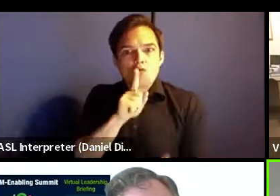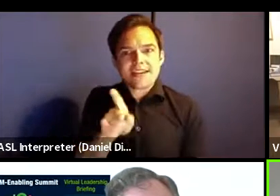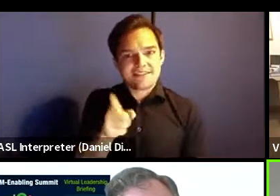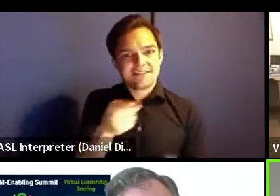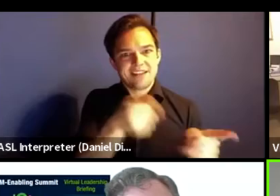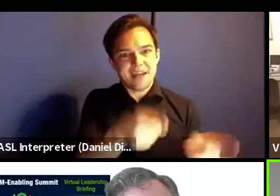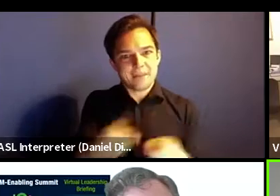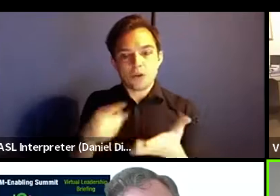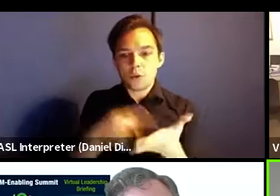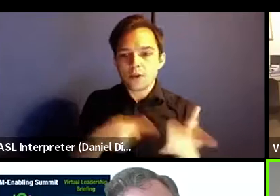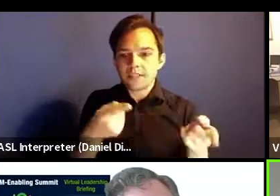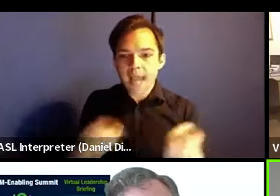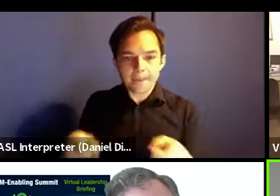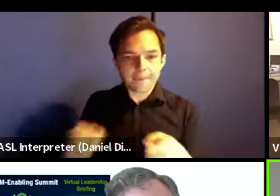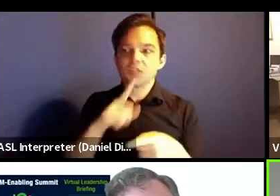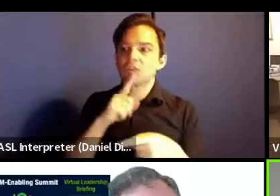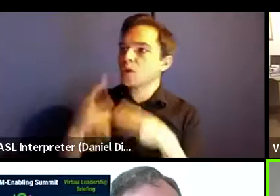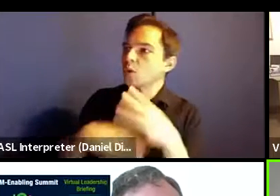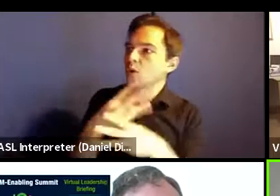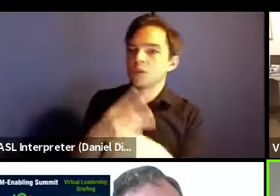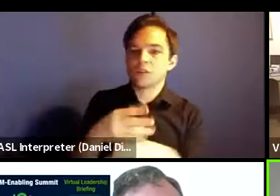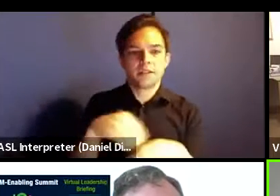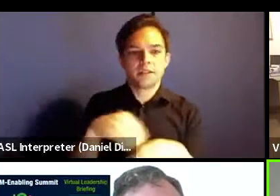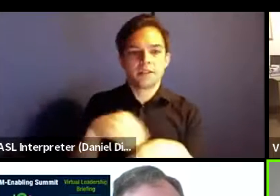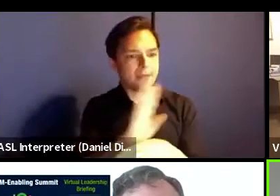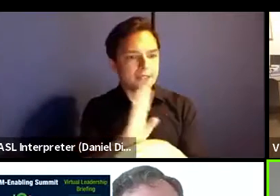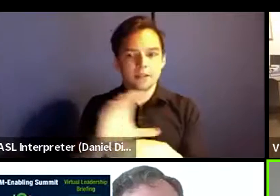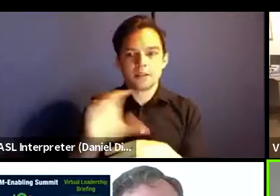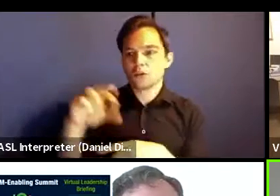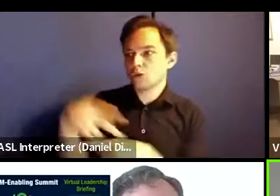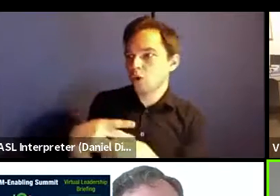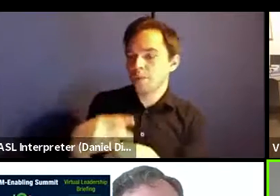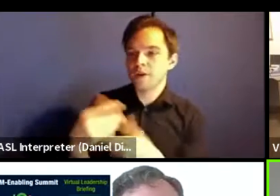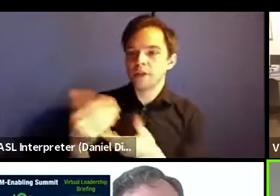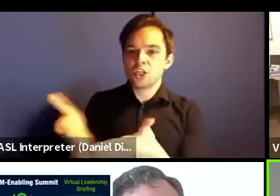What's happening in the business and the corporates that we can share and collaborate and scale?